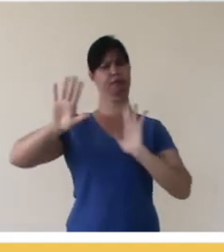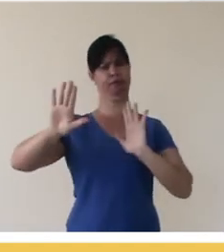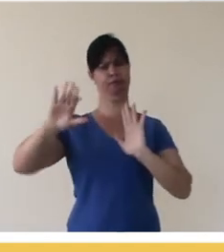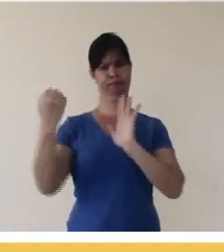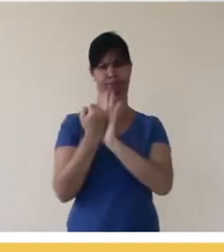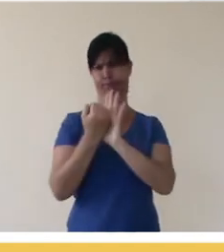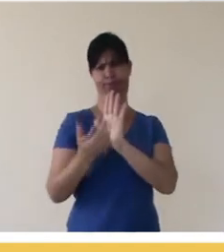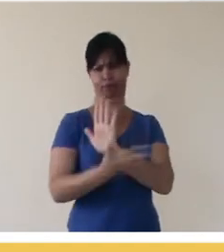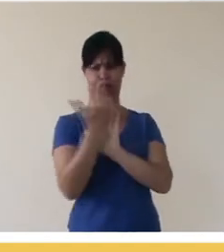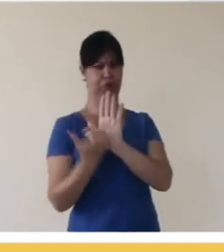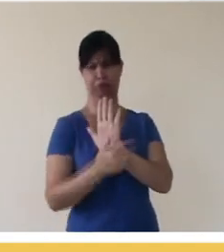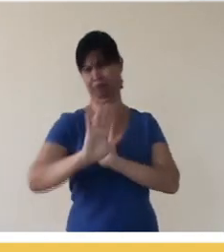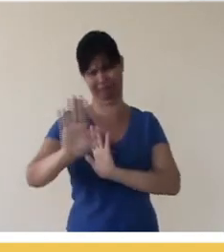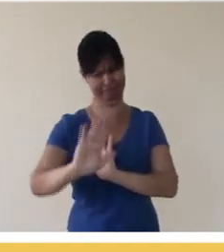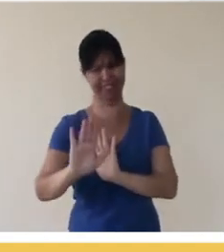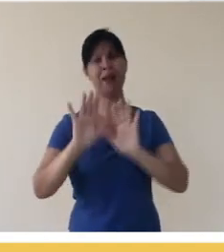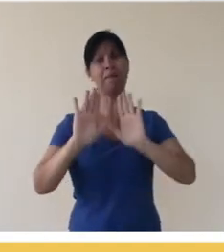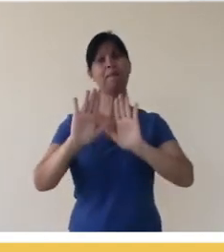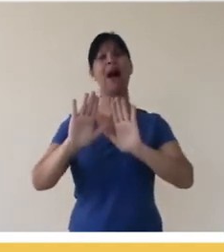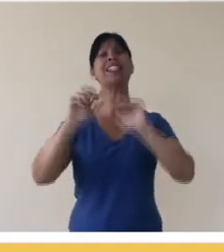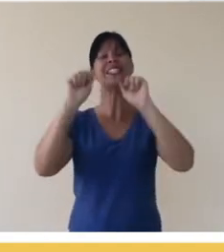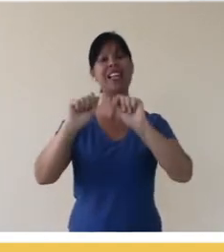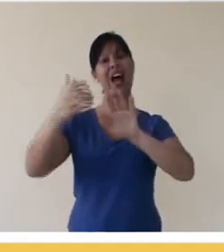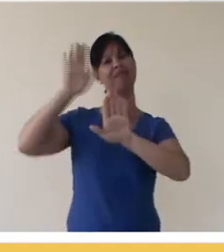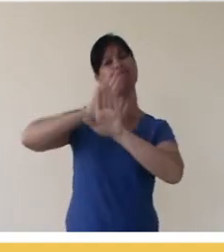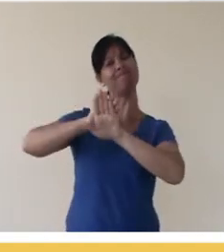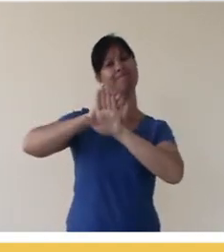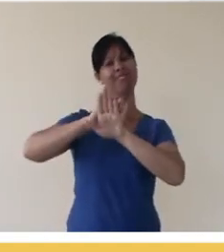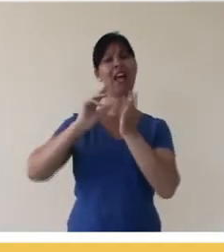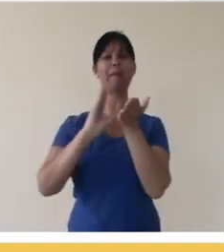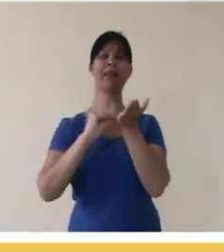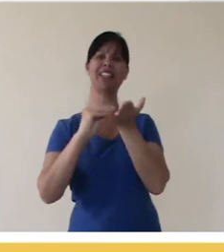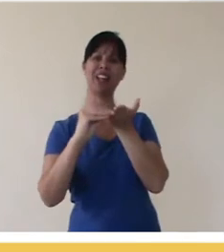because it would be ruining the photo, but you can put it in the metadata of